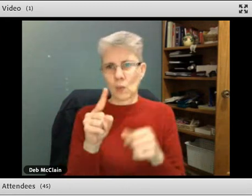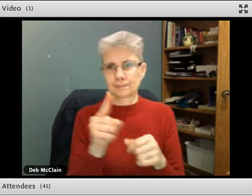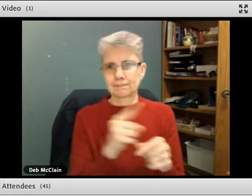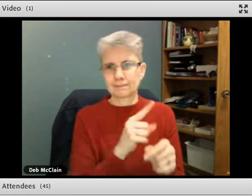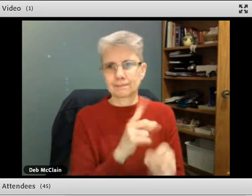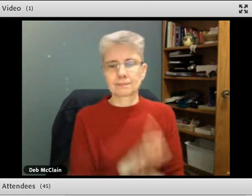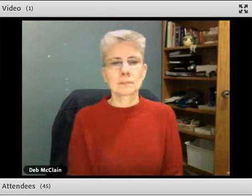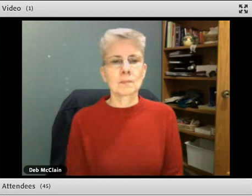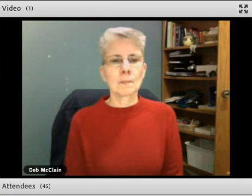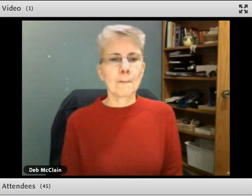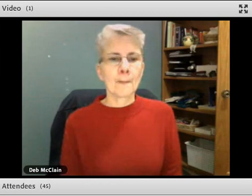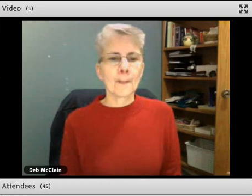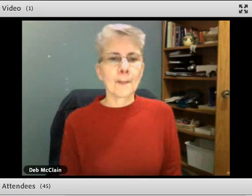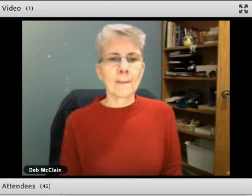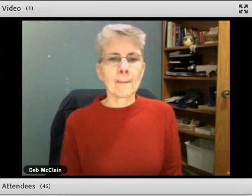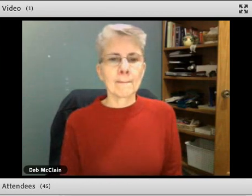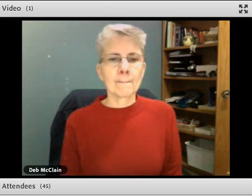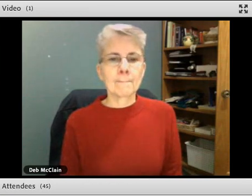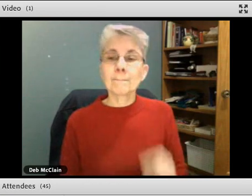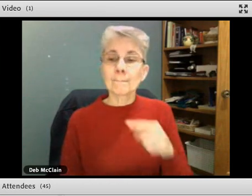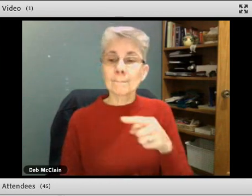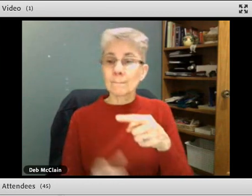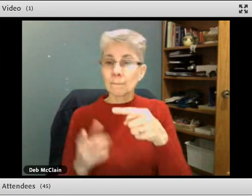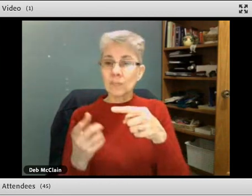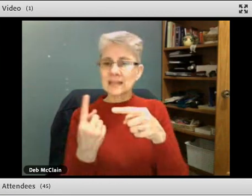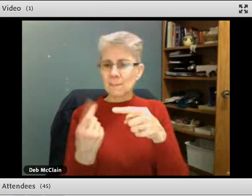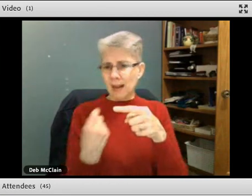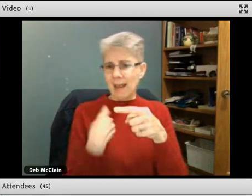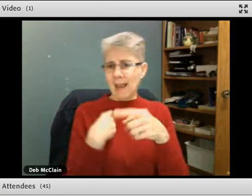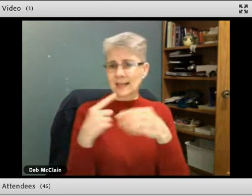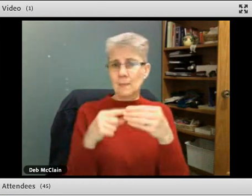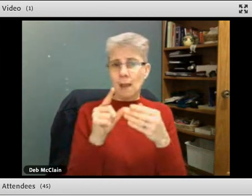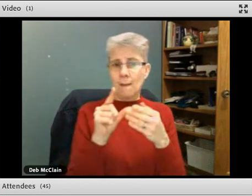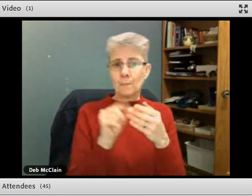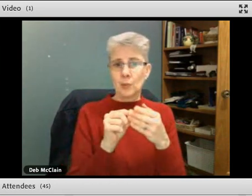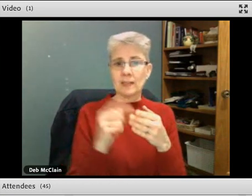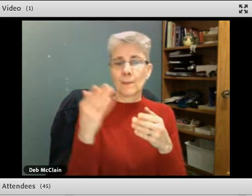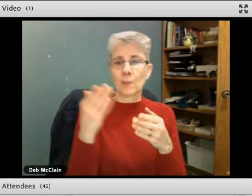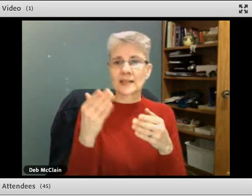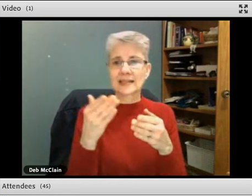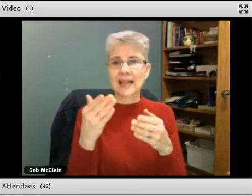Oh, and somebody asked about printing a presentation out. I believe so. I think that --